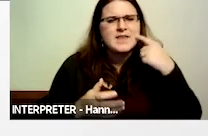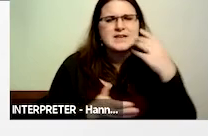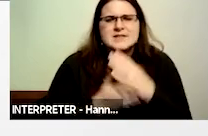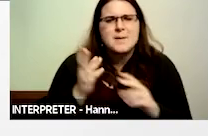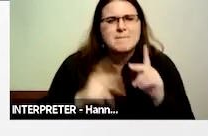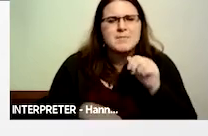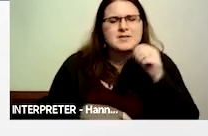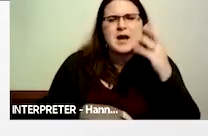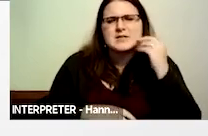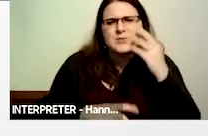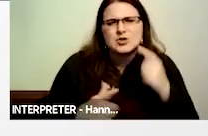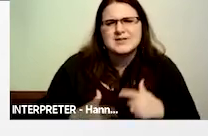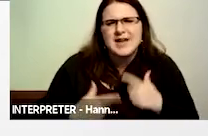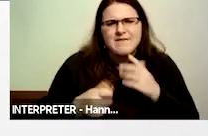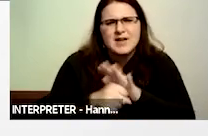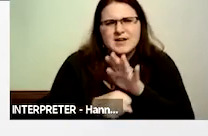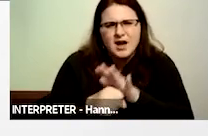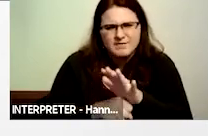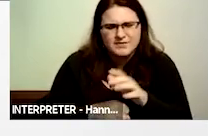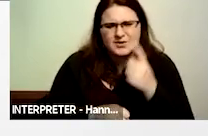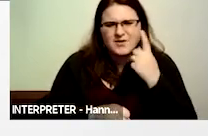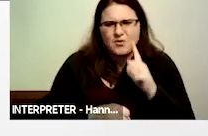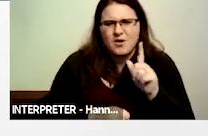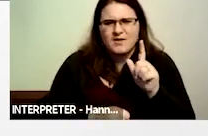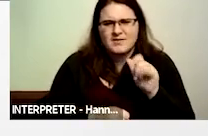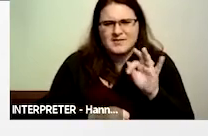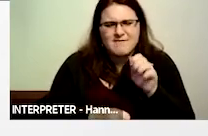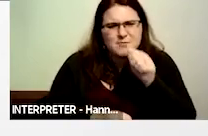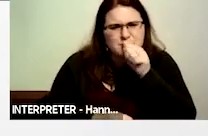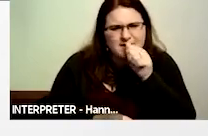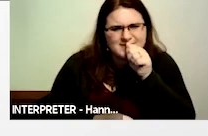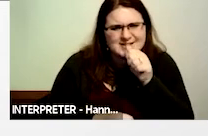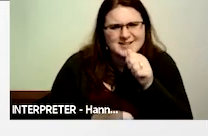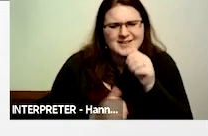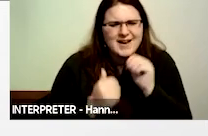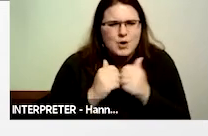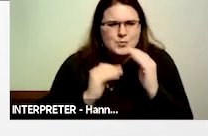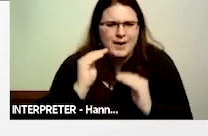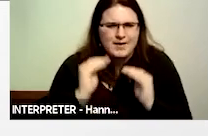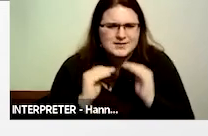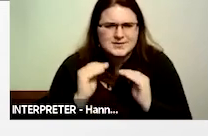Ben Woelk: It may just be that maybe it doesn't matter that much. I mean, it's just a hard thing, but it's really hard to